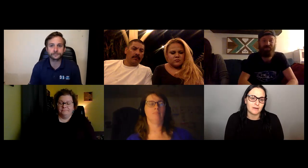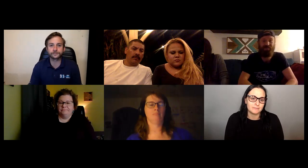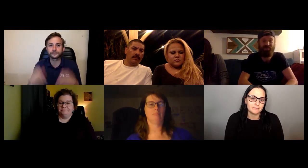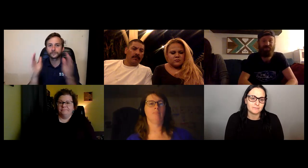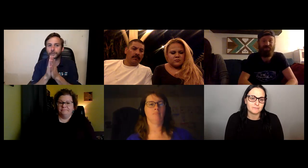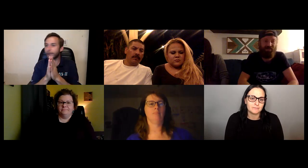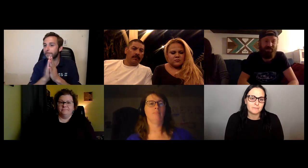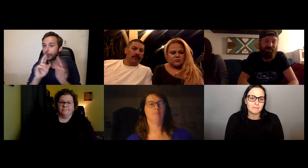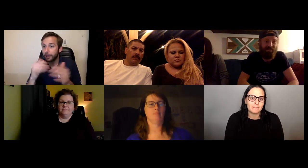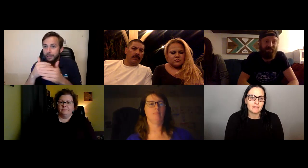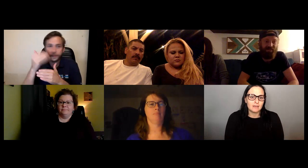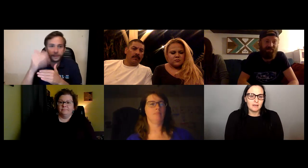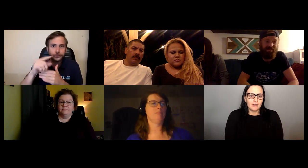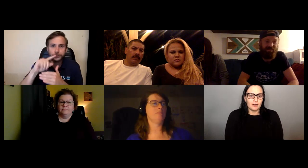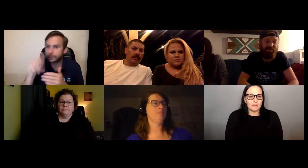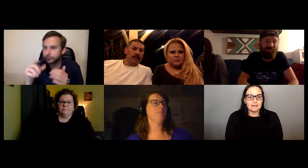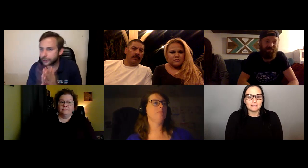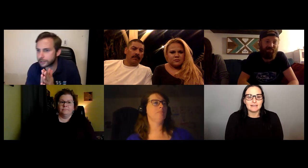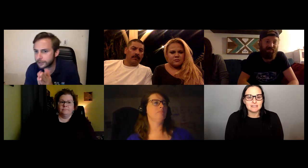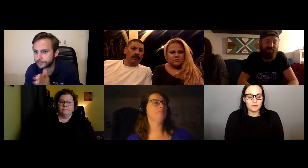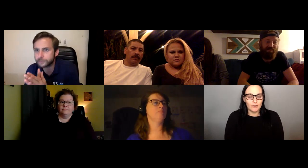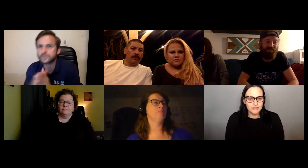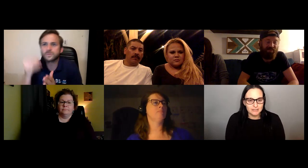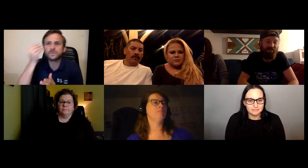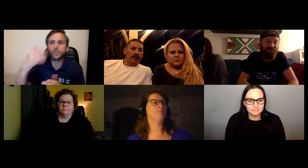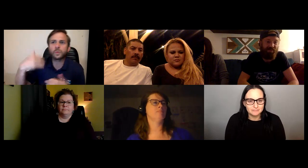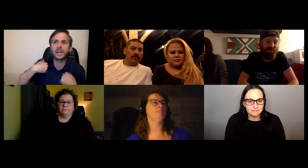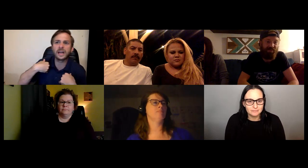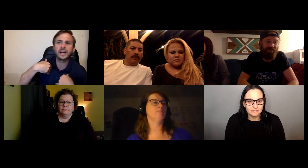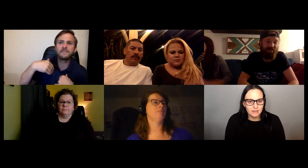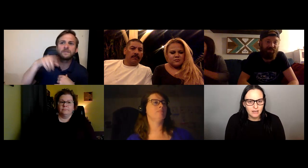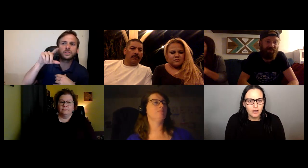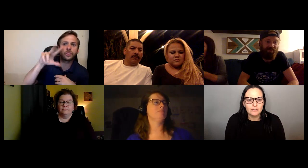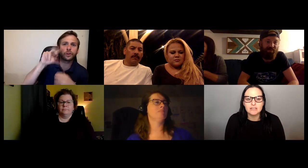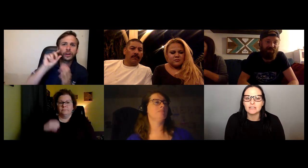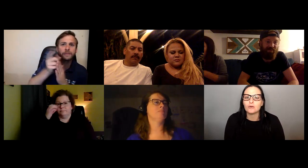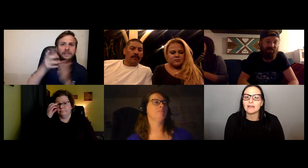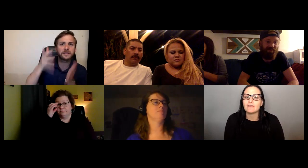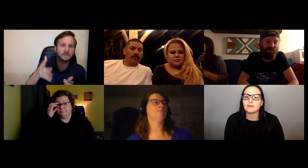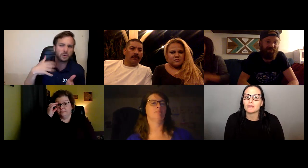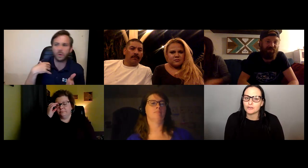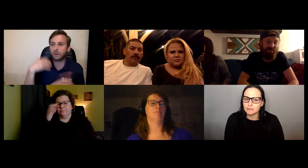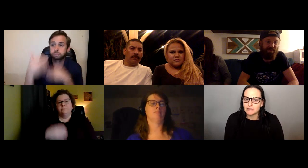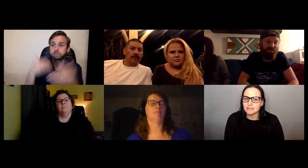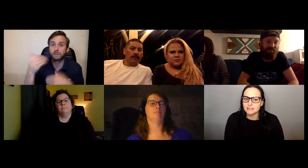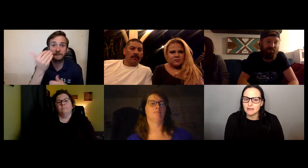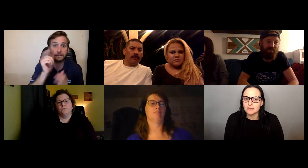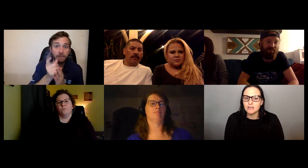well okay next question oh and just letting